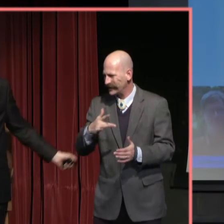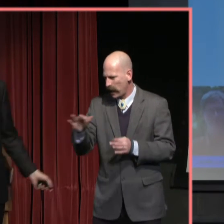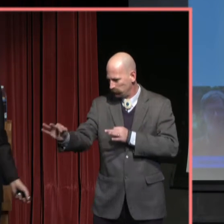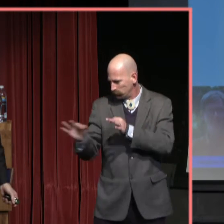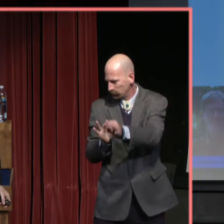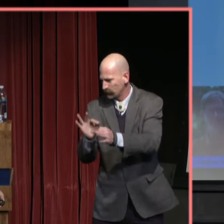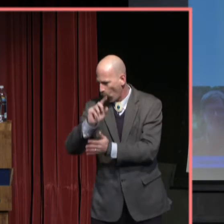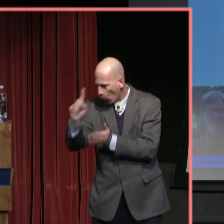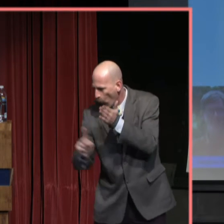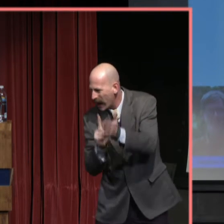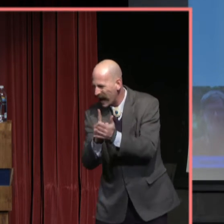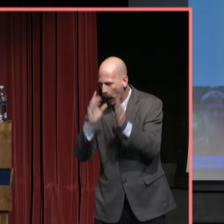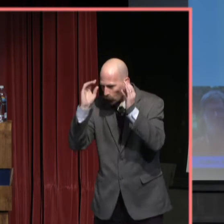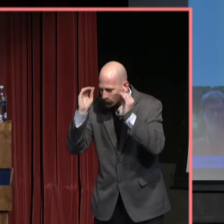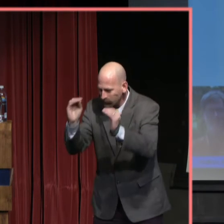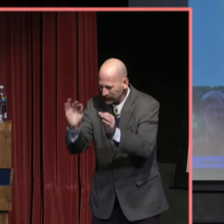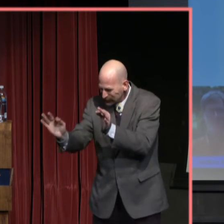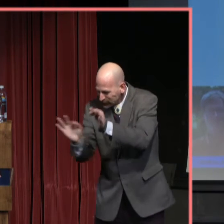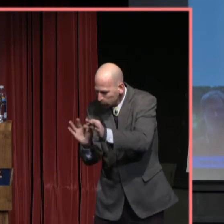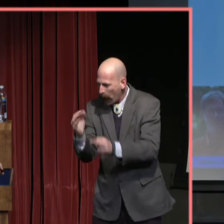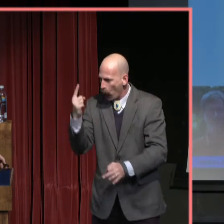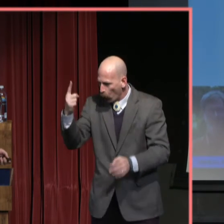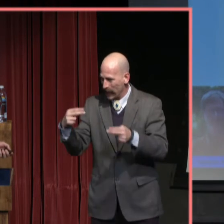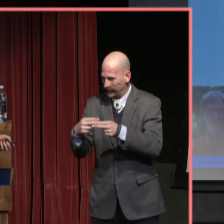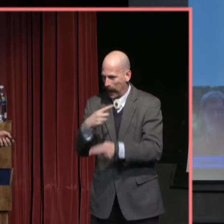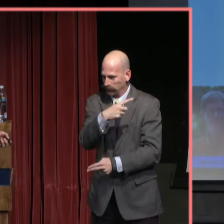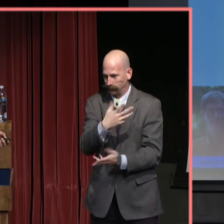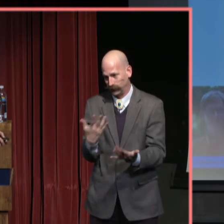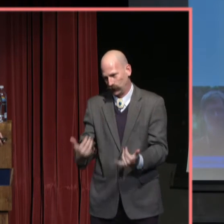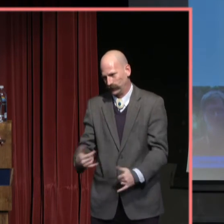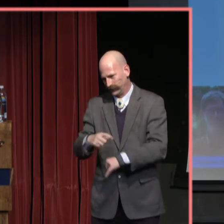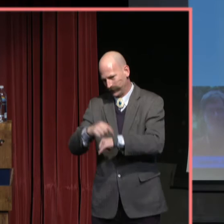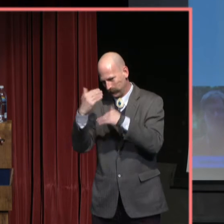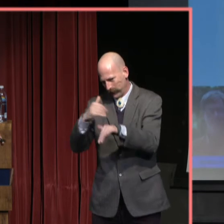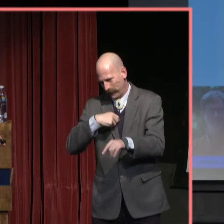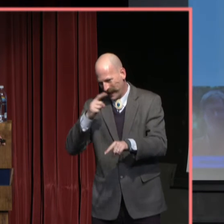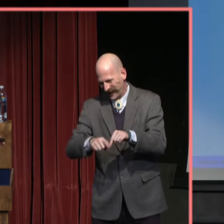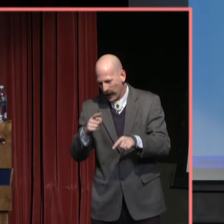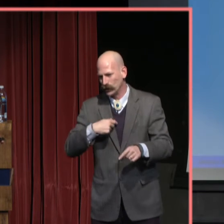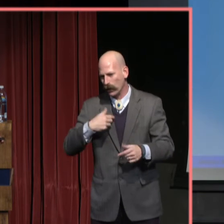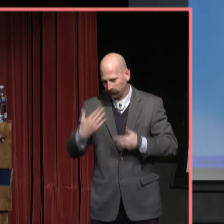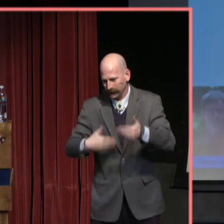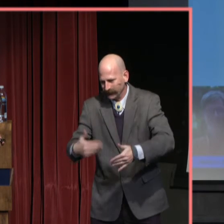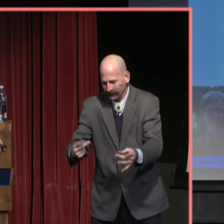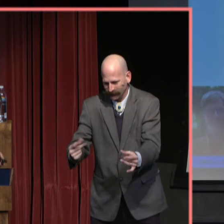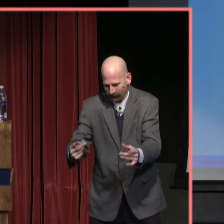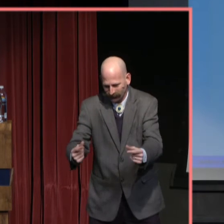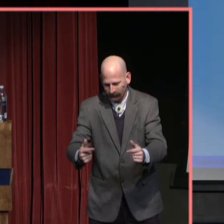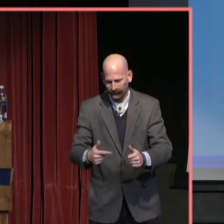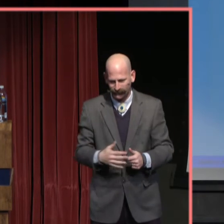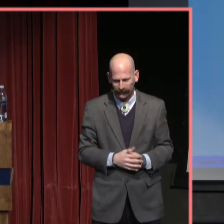I obviously don't have that time now, so I'm going to rush across it more quickly and say okay,